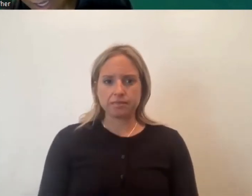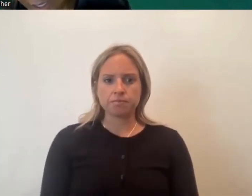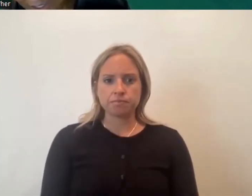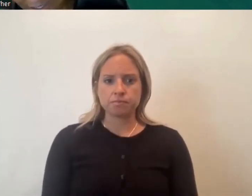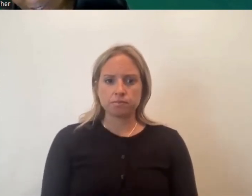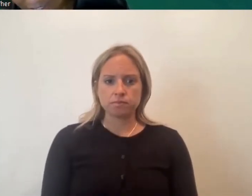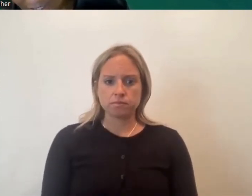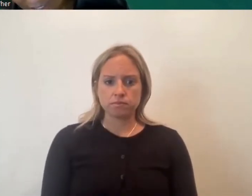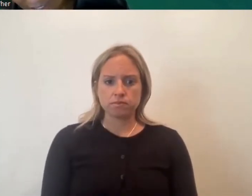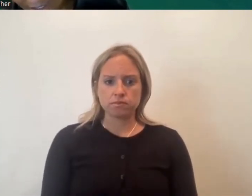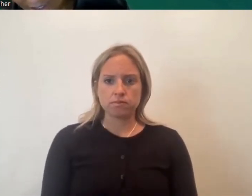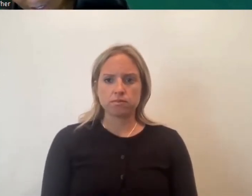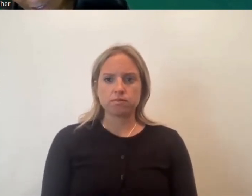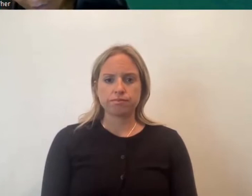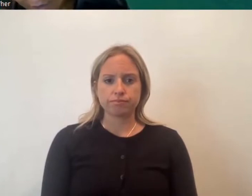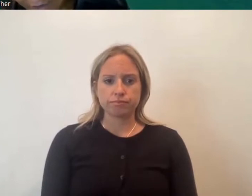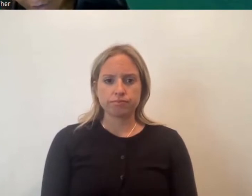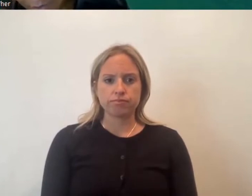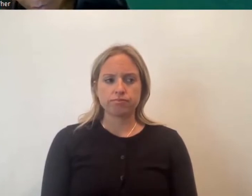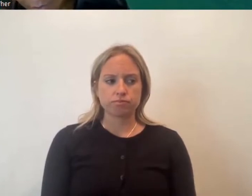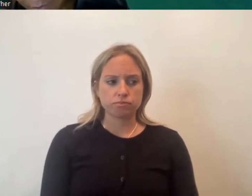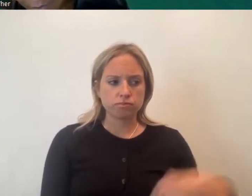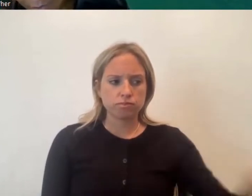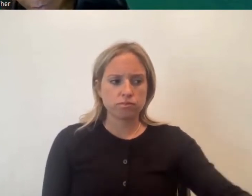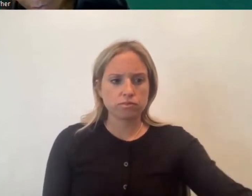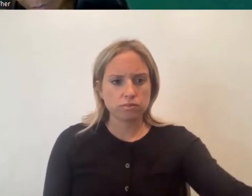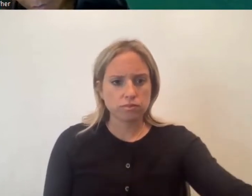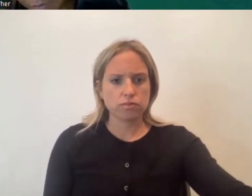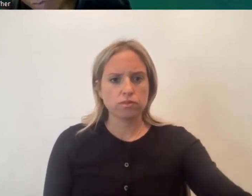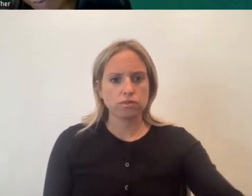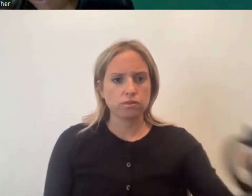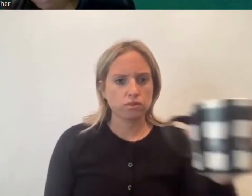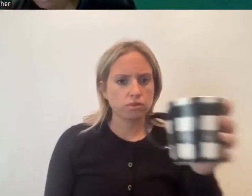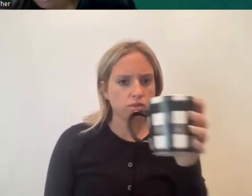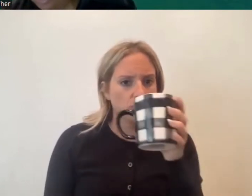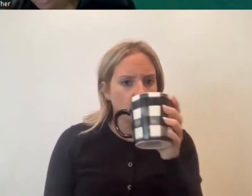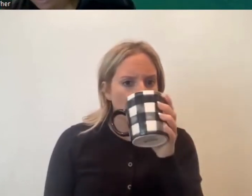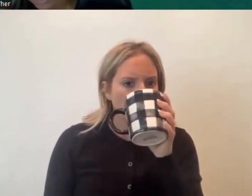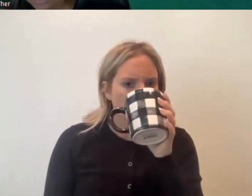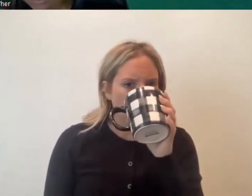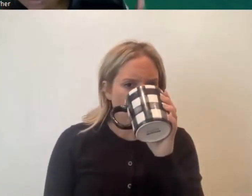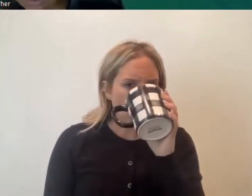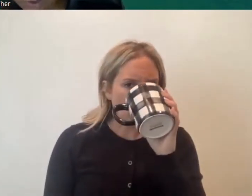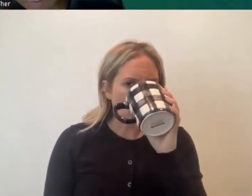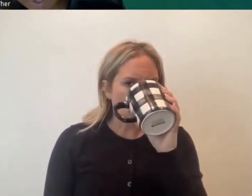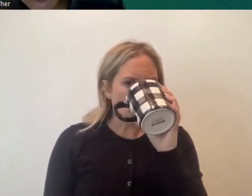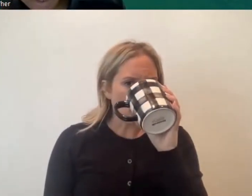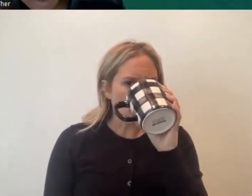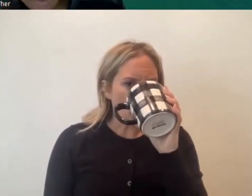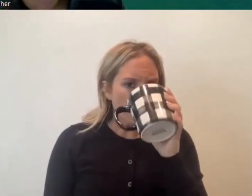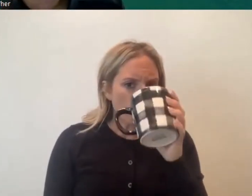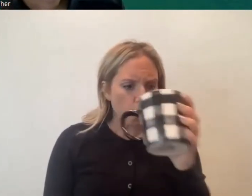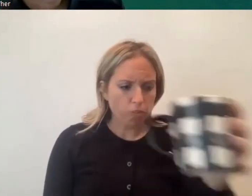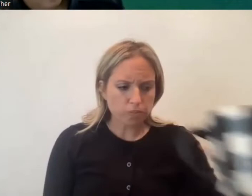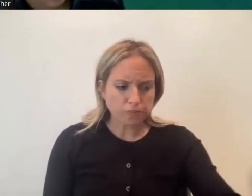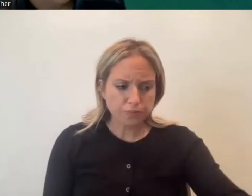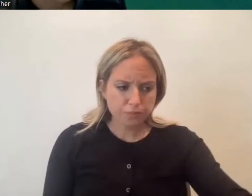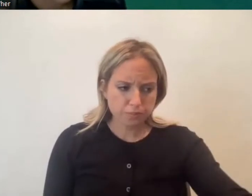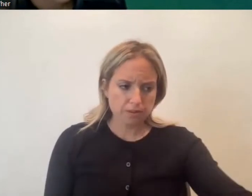Tadra: And is appealing the overpayment and requesting